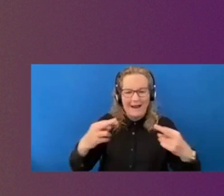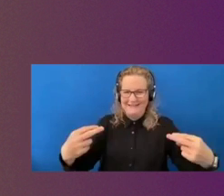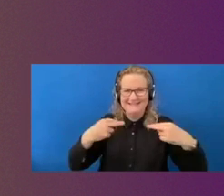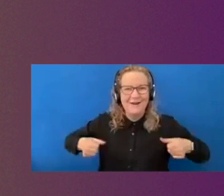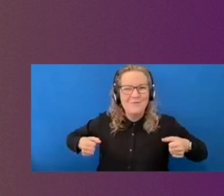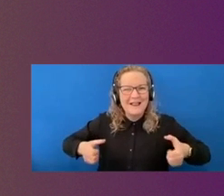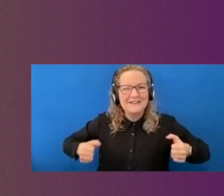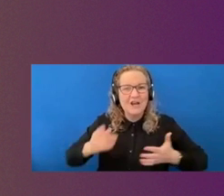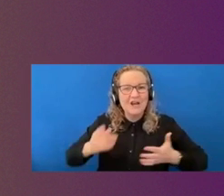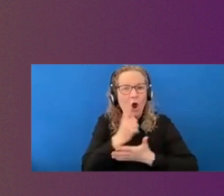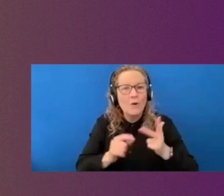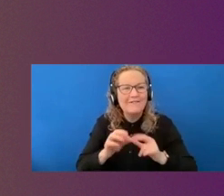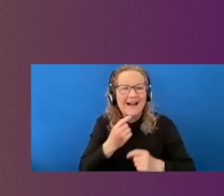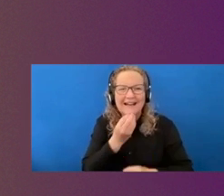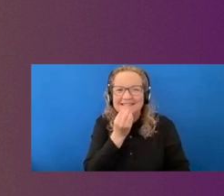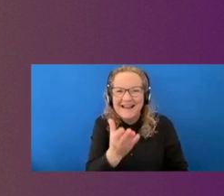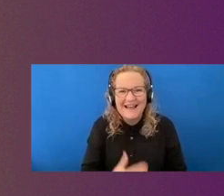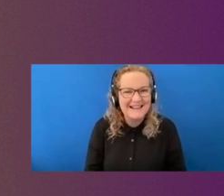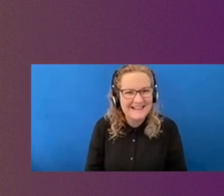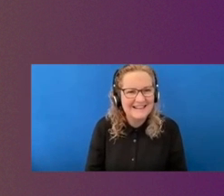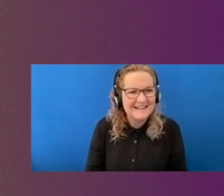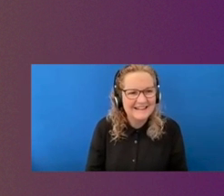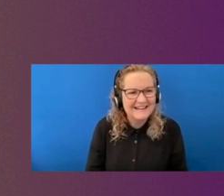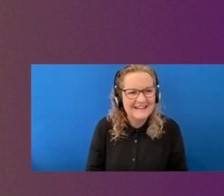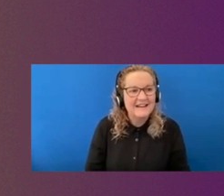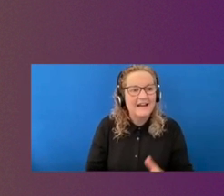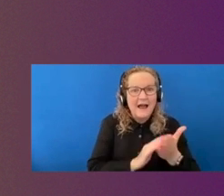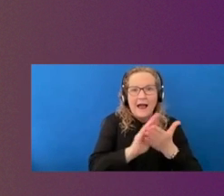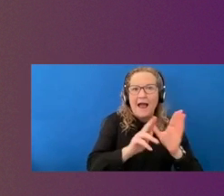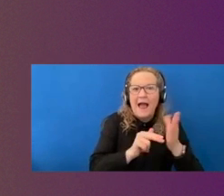right so that's been a very unique experience for me too i've never had that before ever